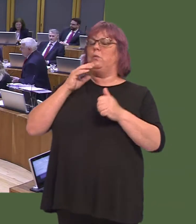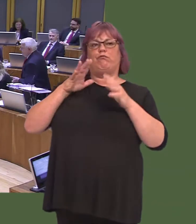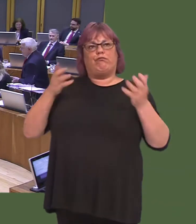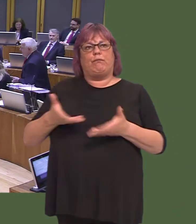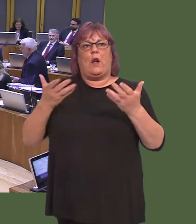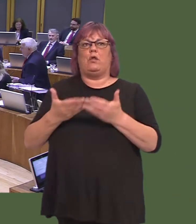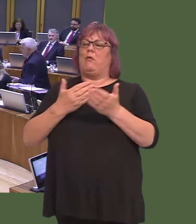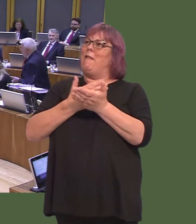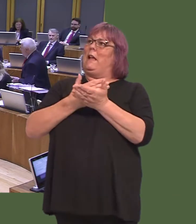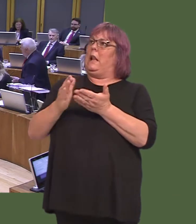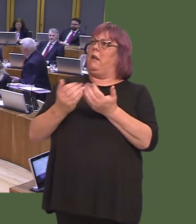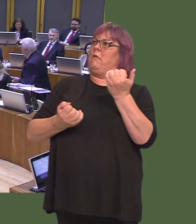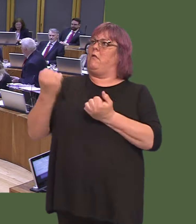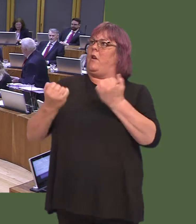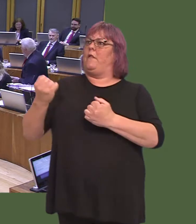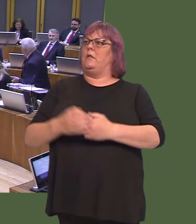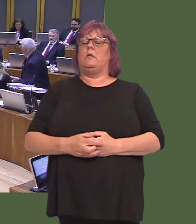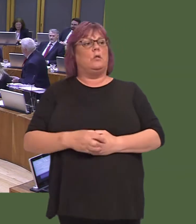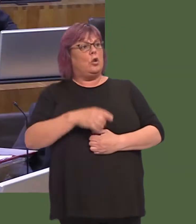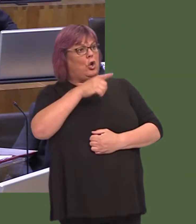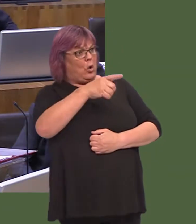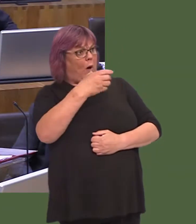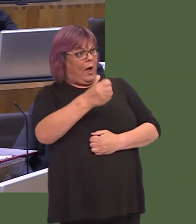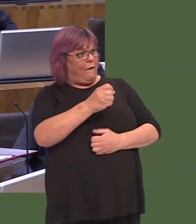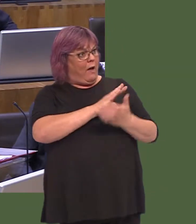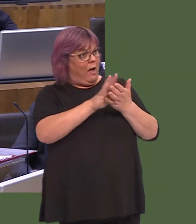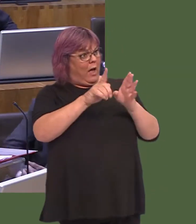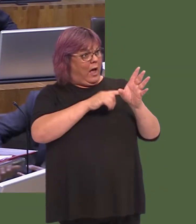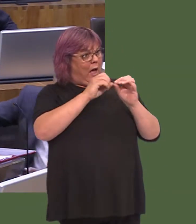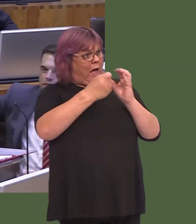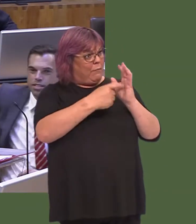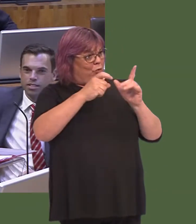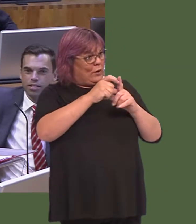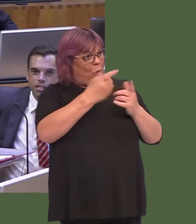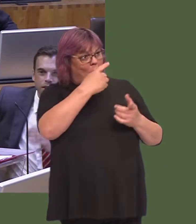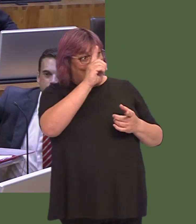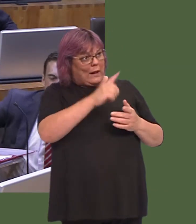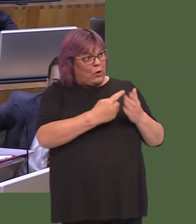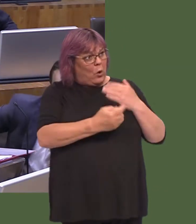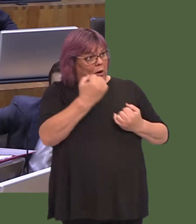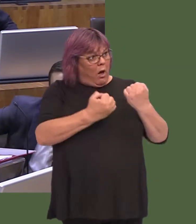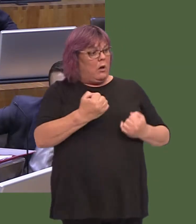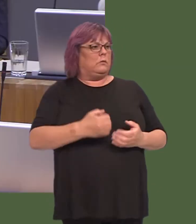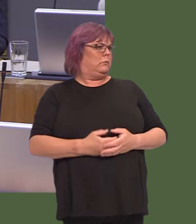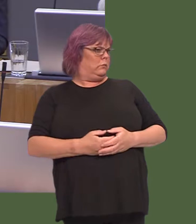Carwyn Jones AM: I wonder if she or others on the Plaid benches drive a hybrid car or an electric car? Silence.